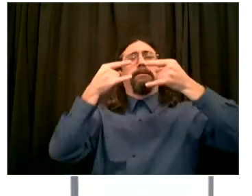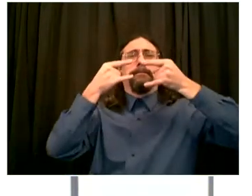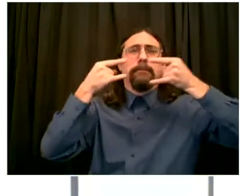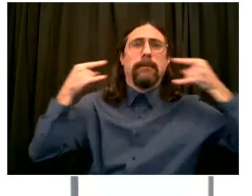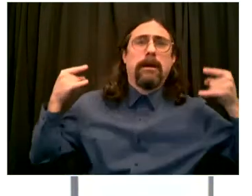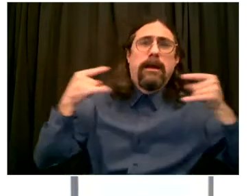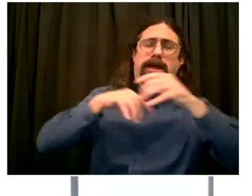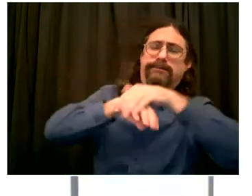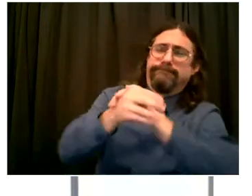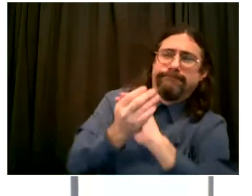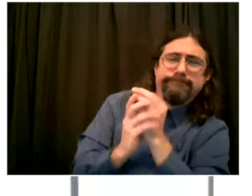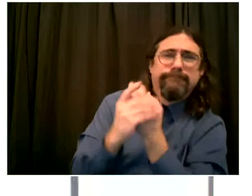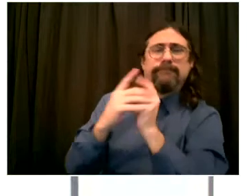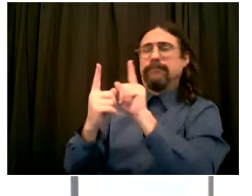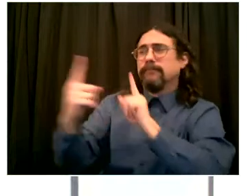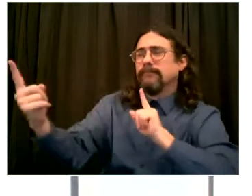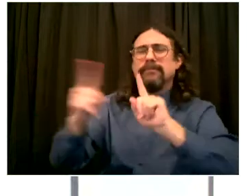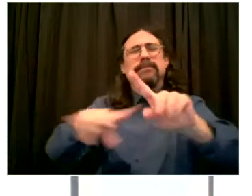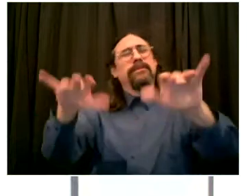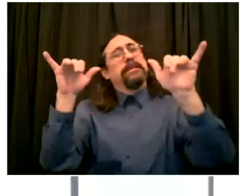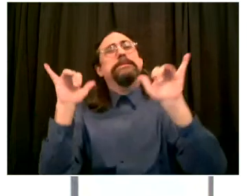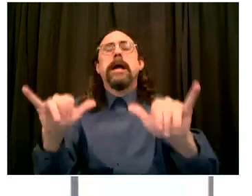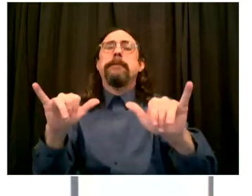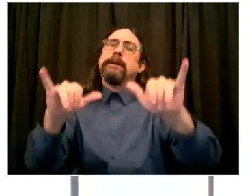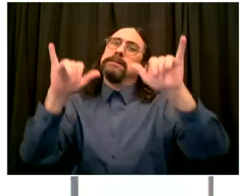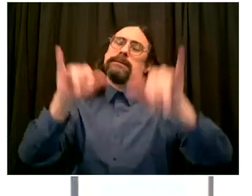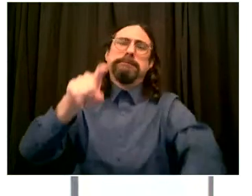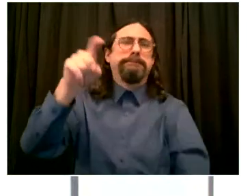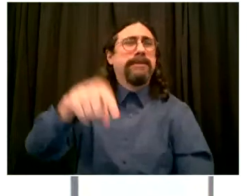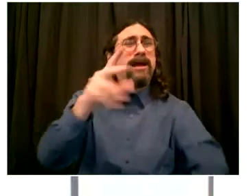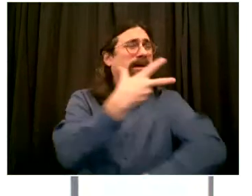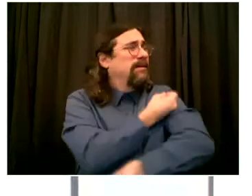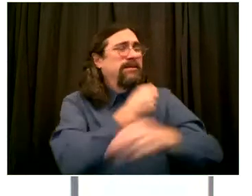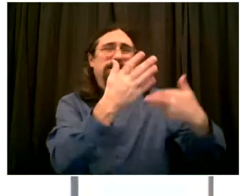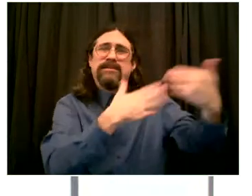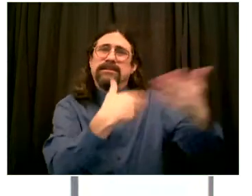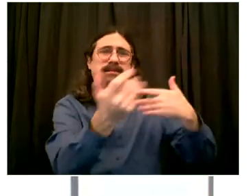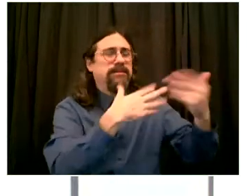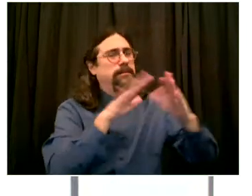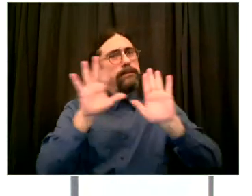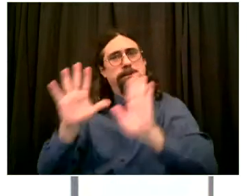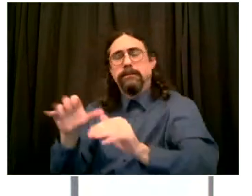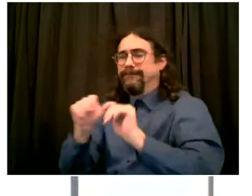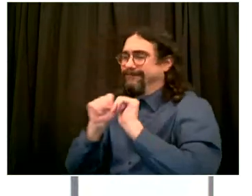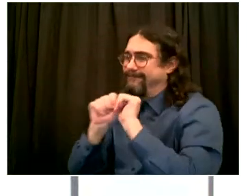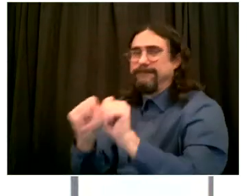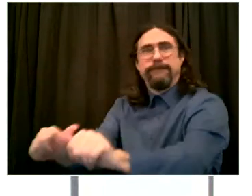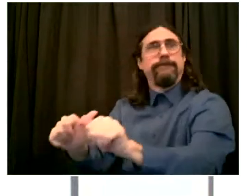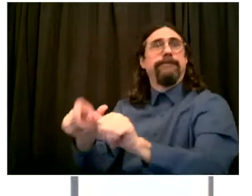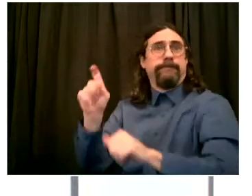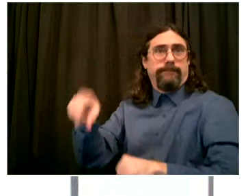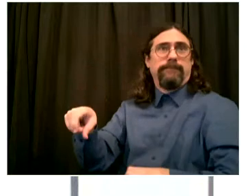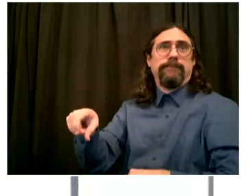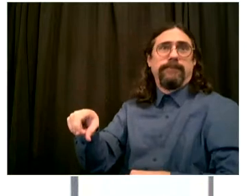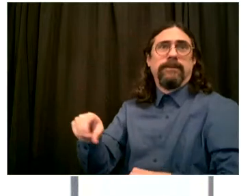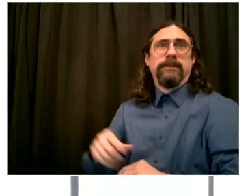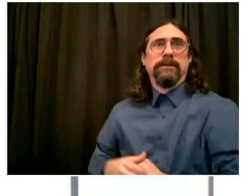INTERRUPT THE SPREAD. THAT IS TRUE WHETHER YOU IN